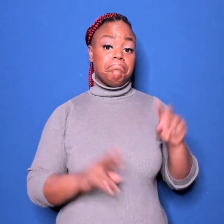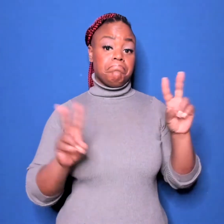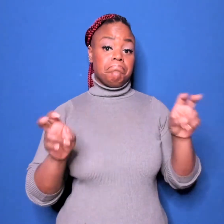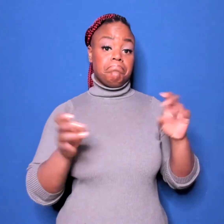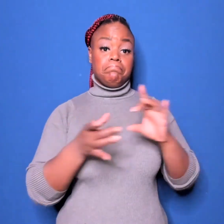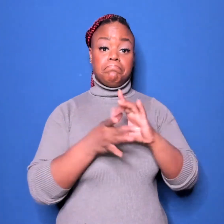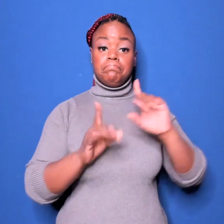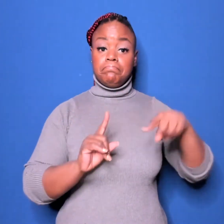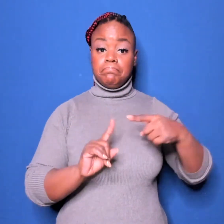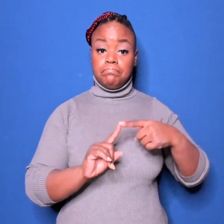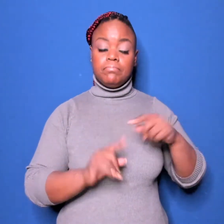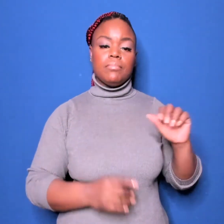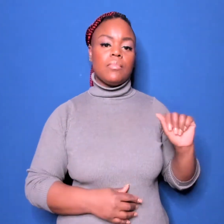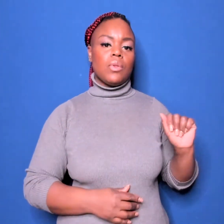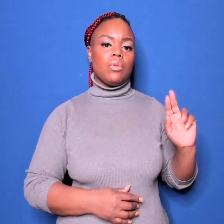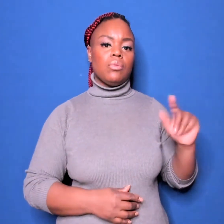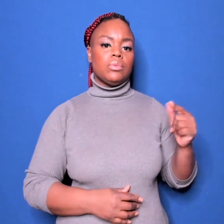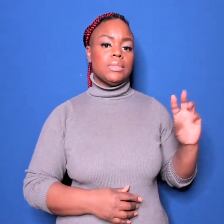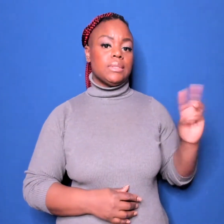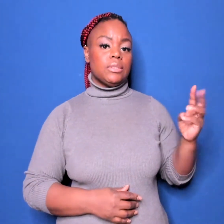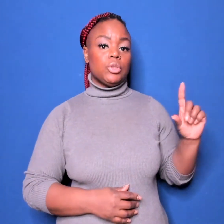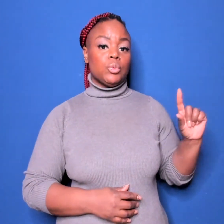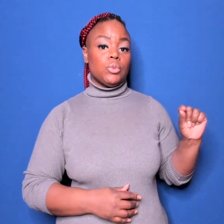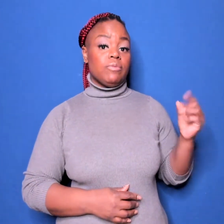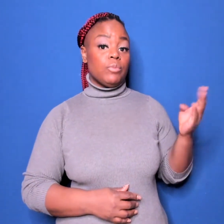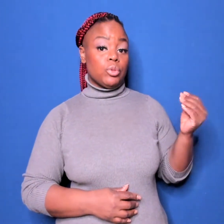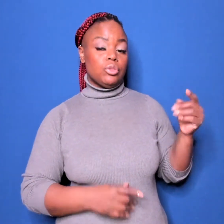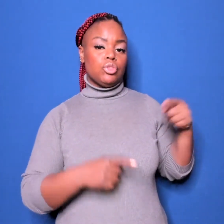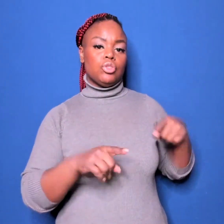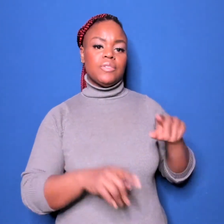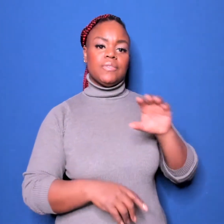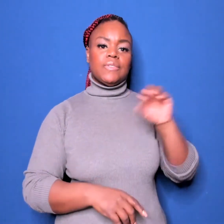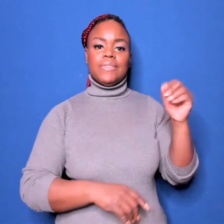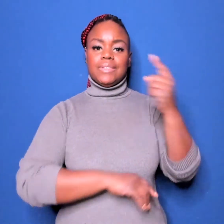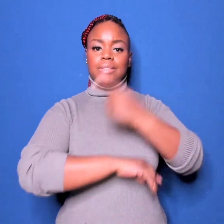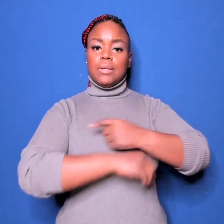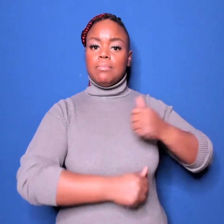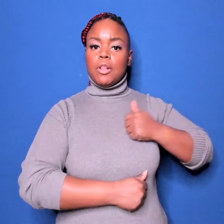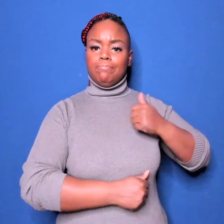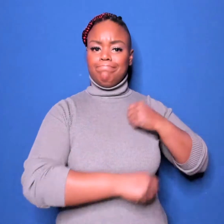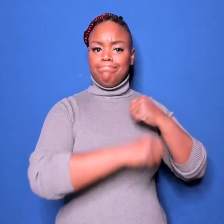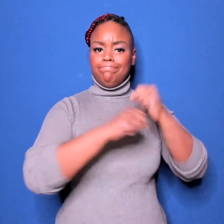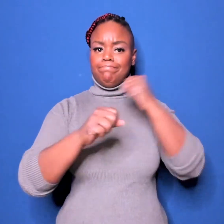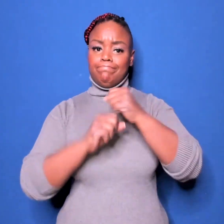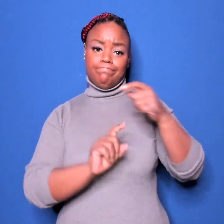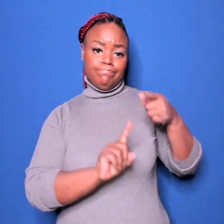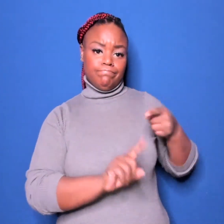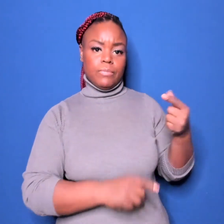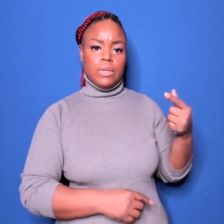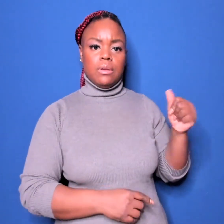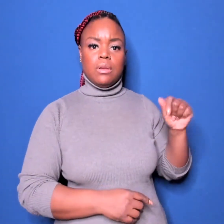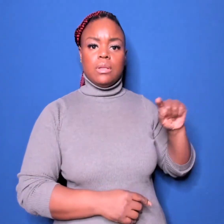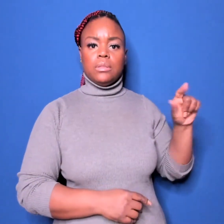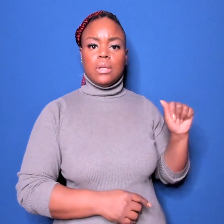This statement was released August 6, 2014, during a 50-day military bombardment of Gaza